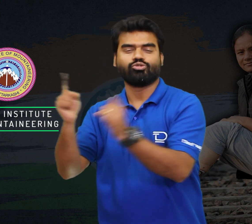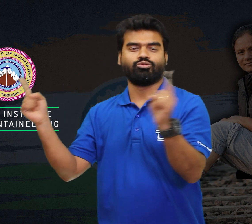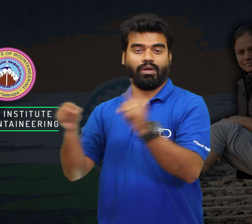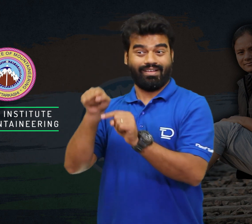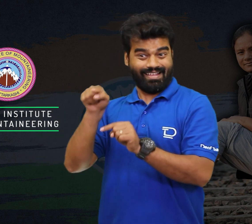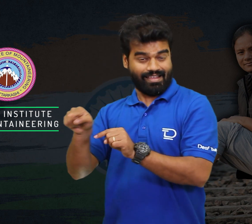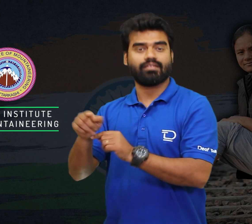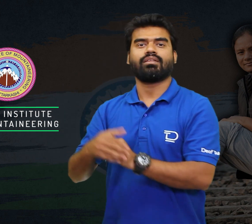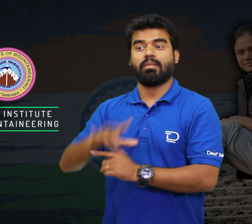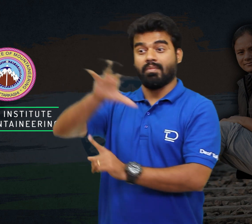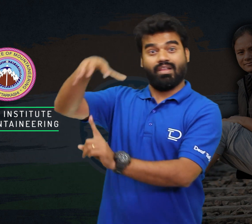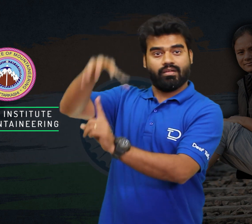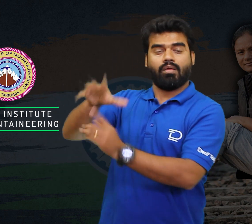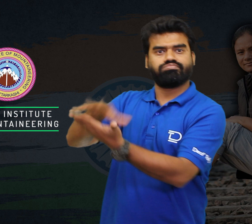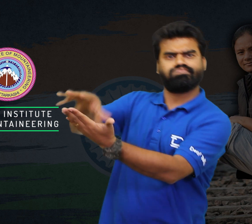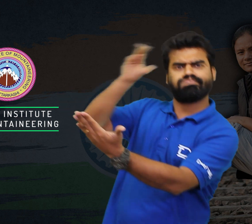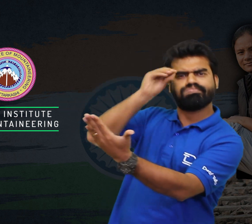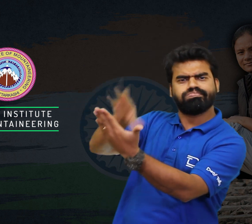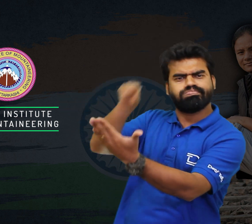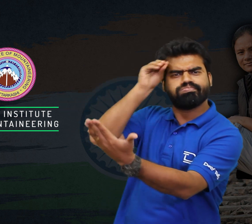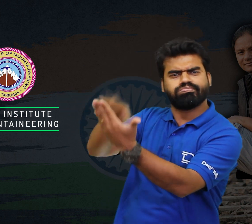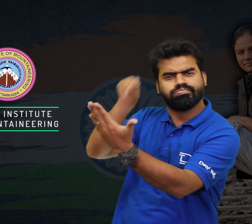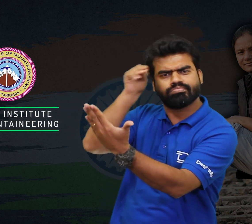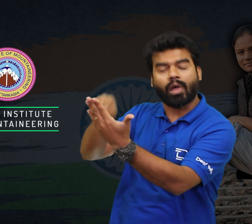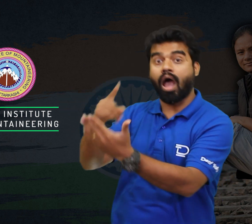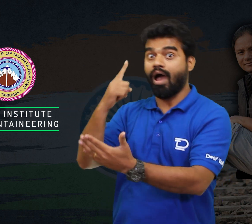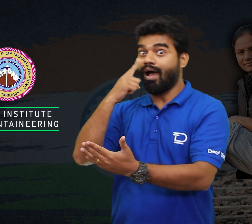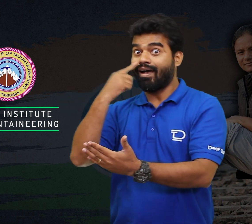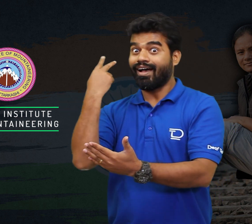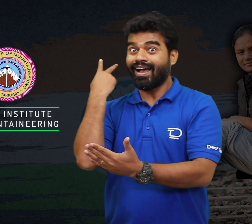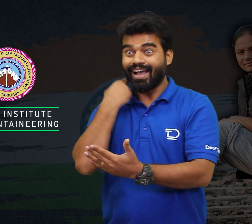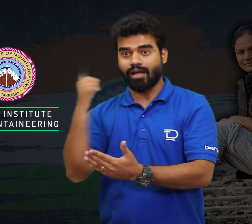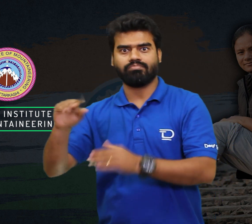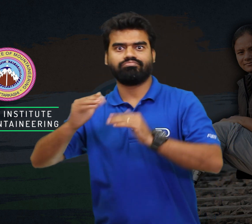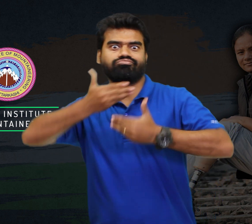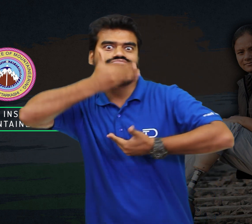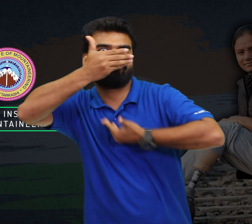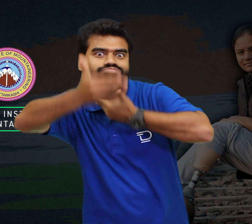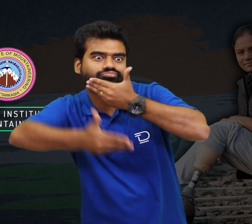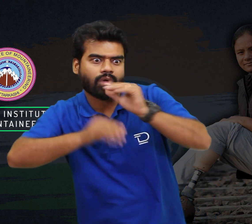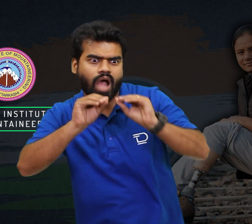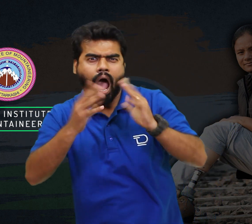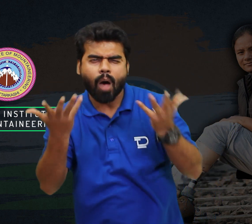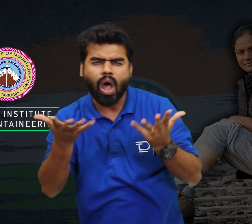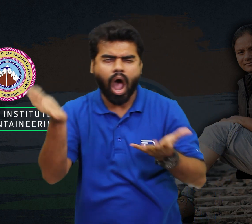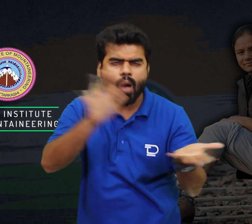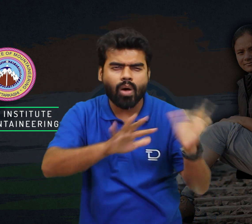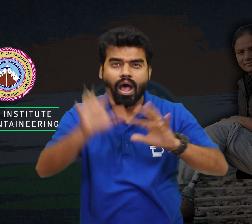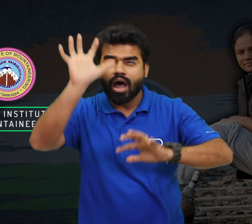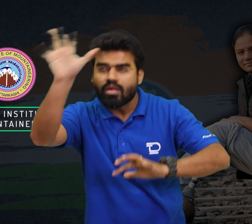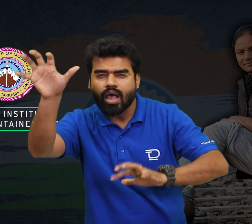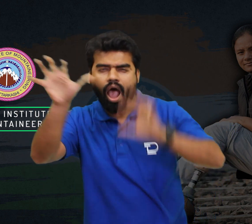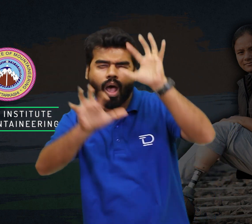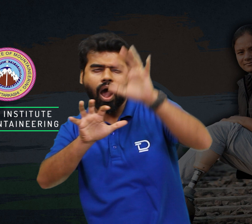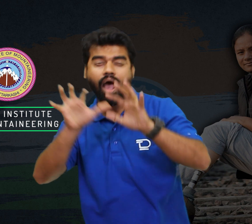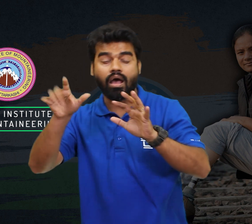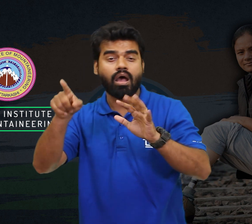and the training was under Bachendri pal